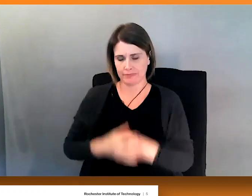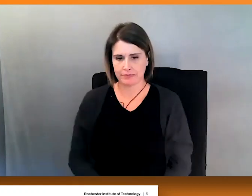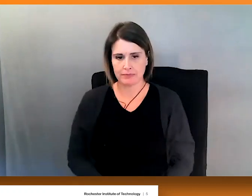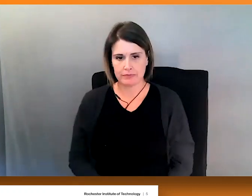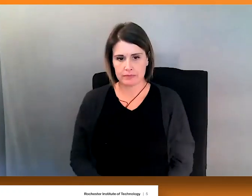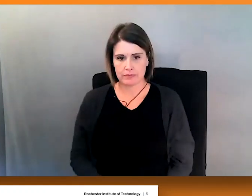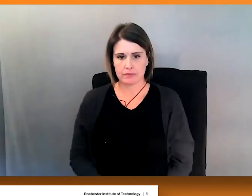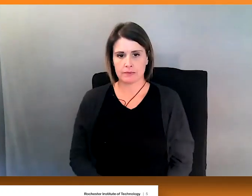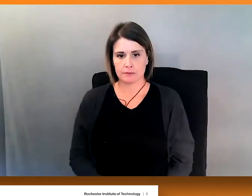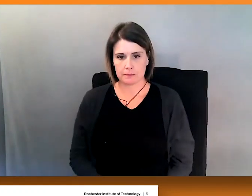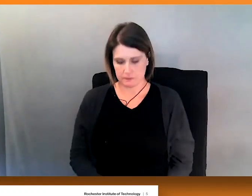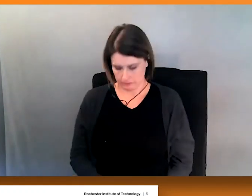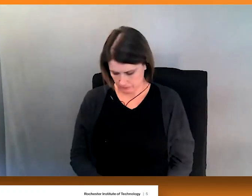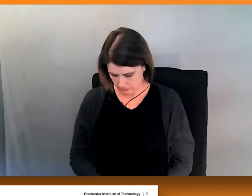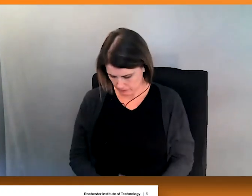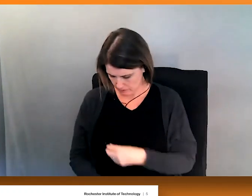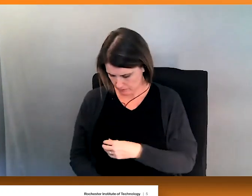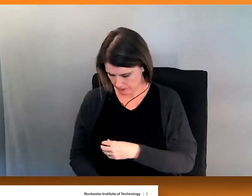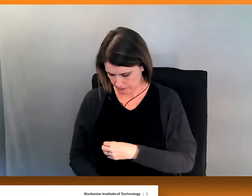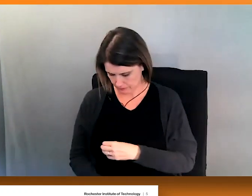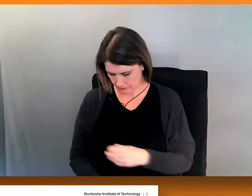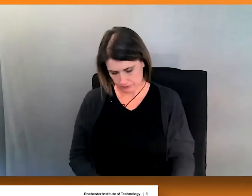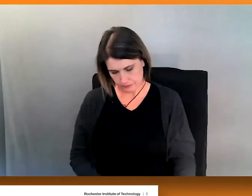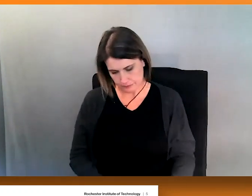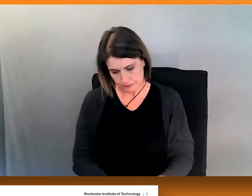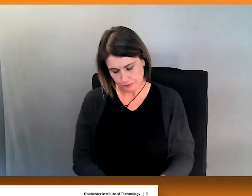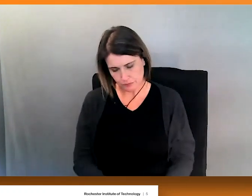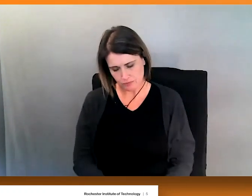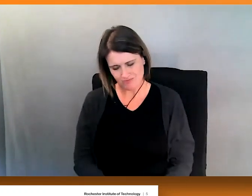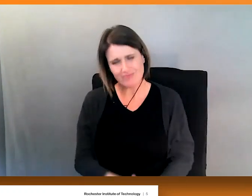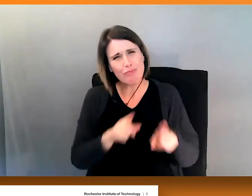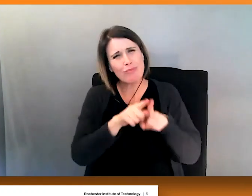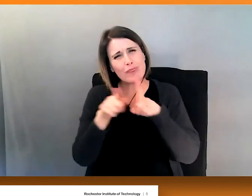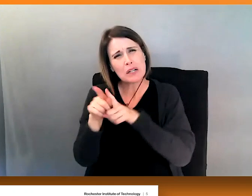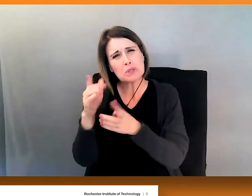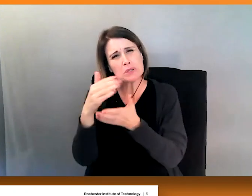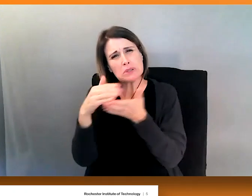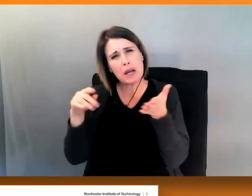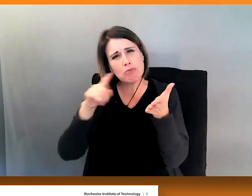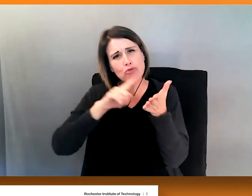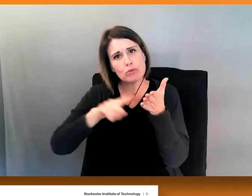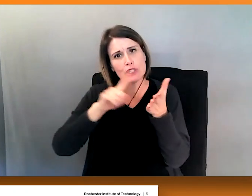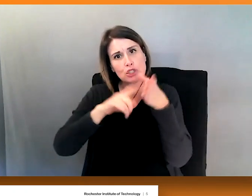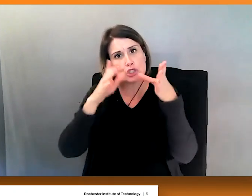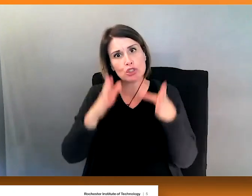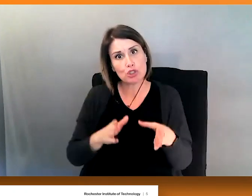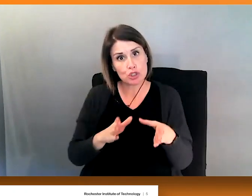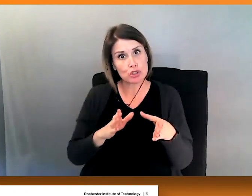Also, some researchers are happy to share their proposals,